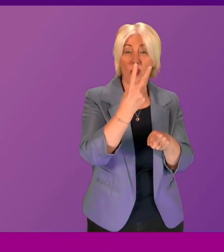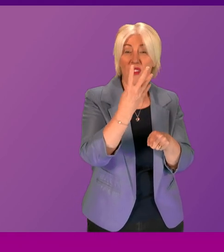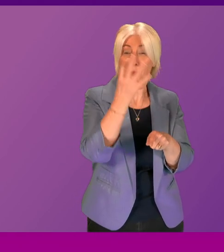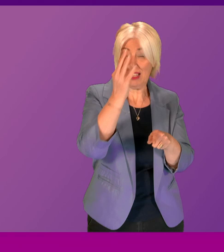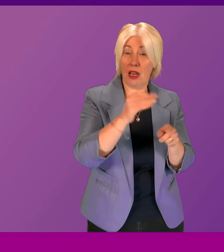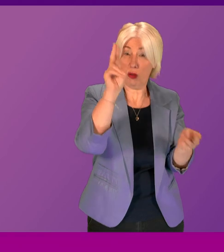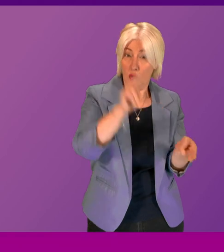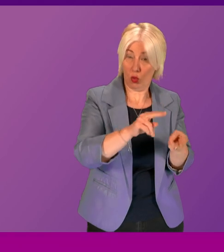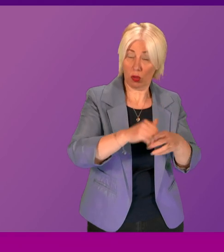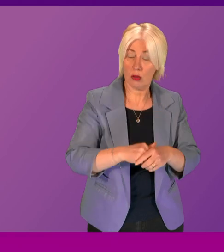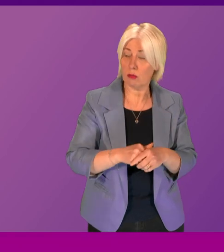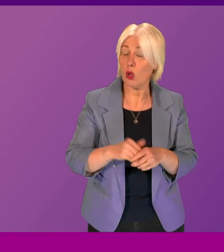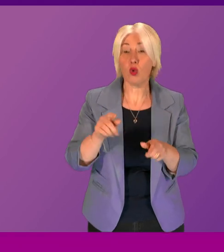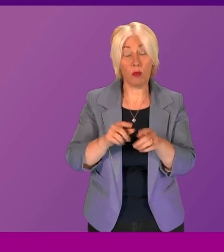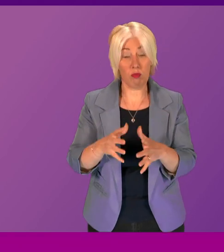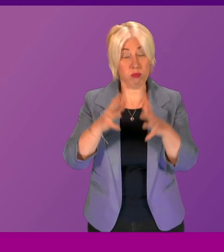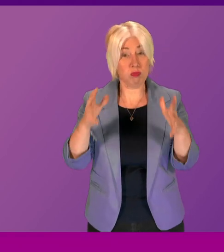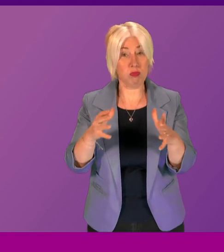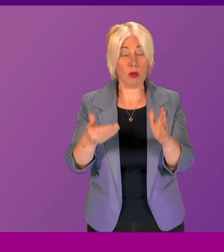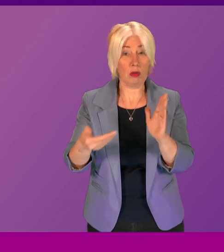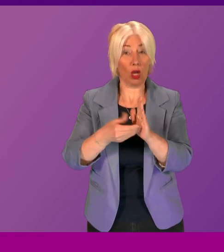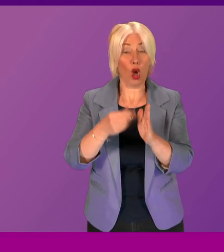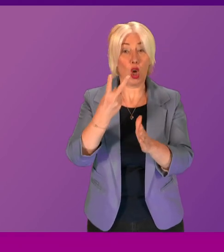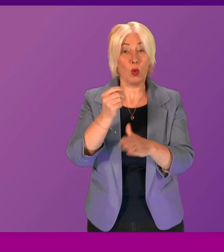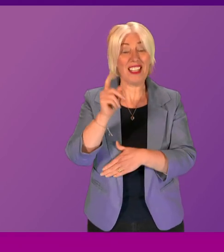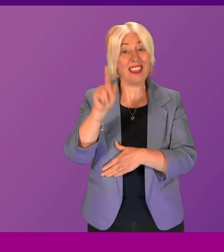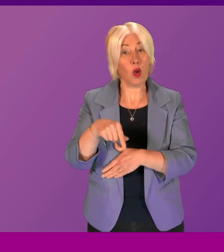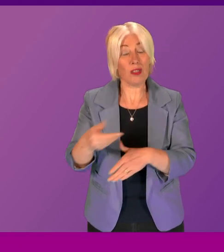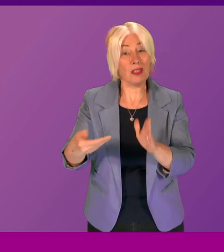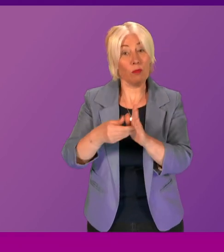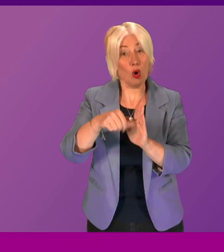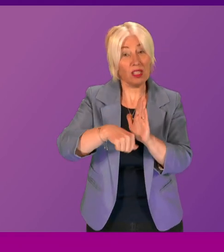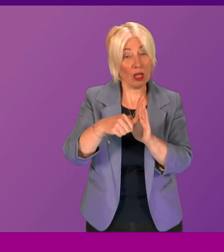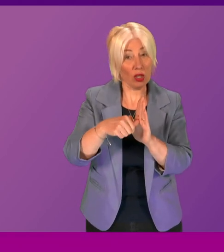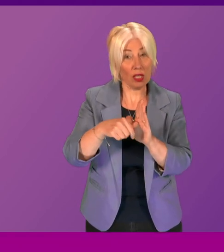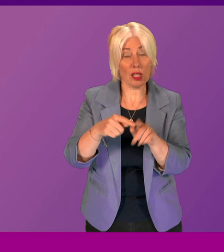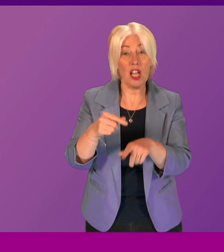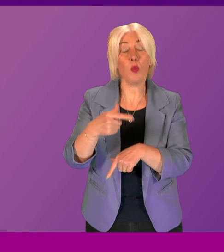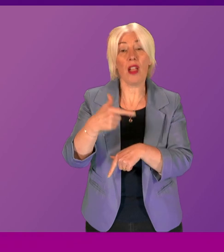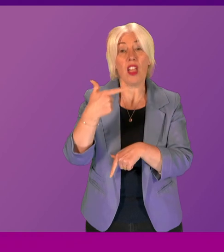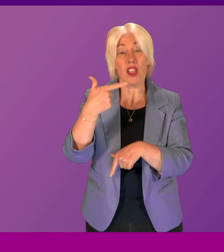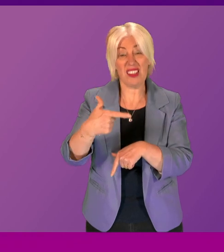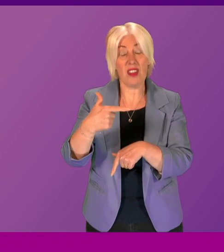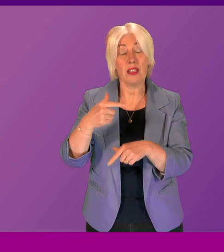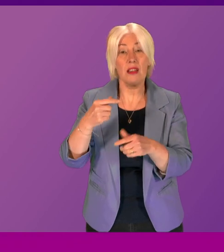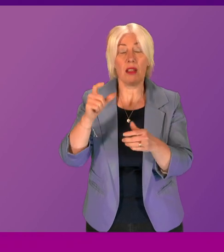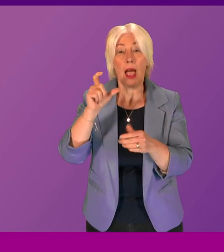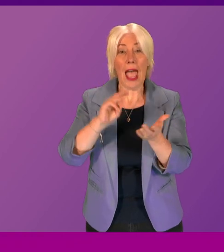We are ensuring an increased capacity for 20,000 additional surgeries. We have also provided seven mobile MRI and three mobile CT scanners to increase additional